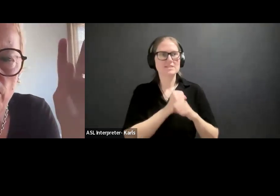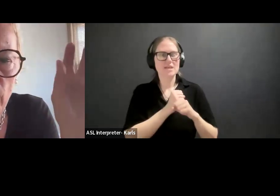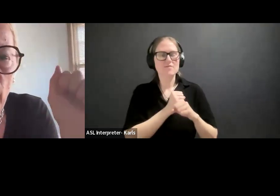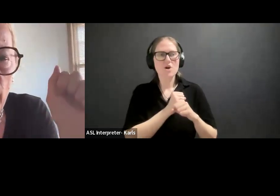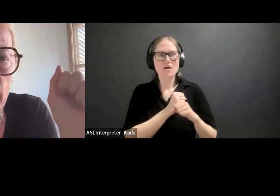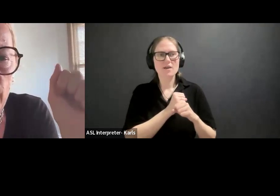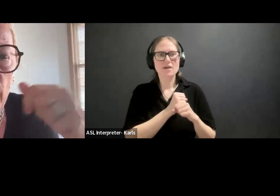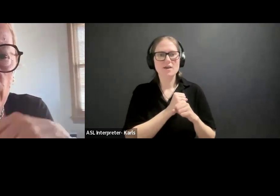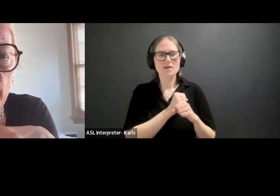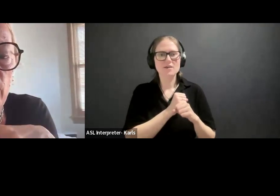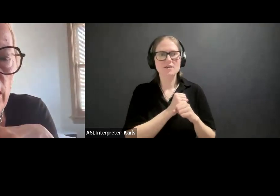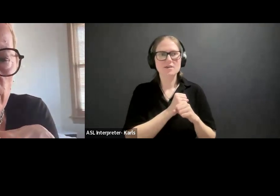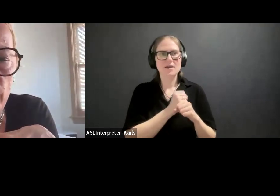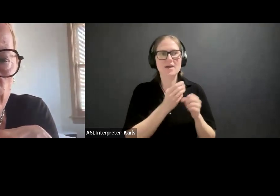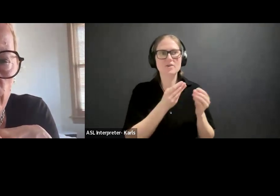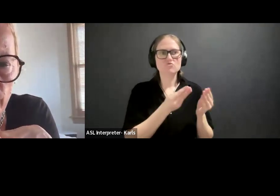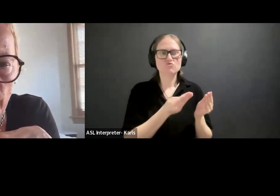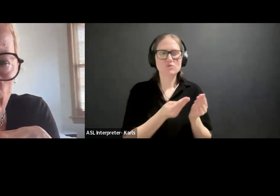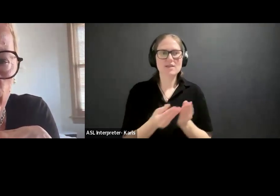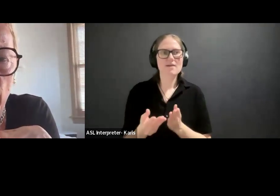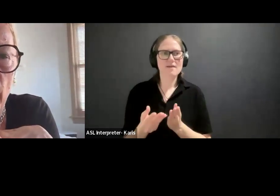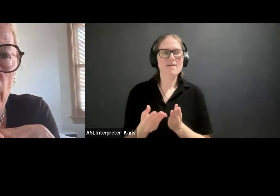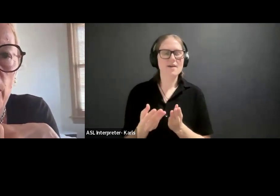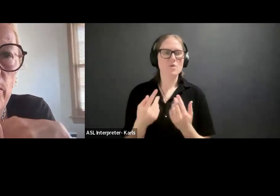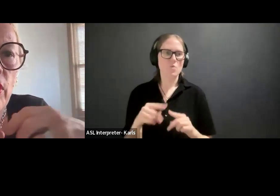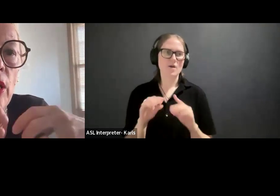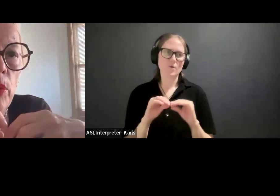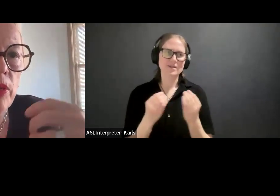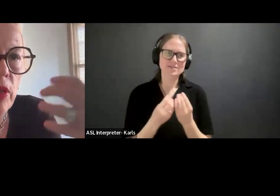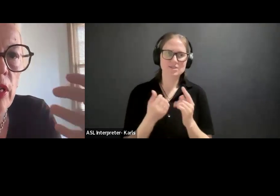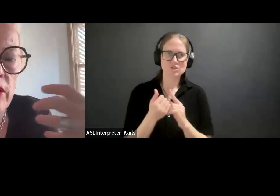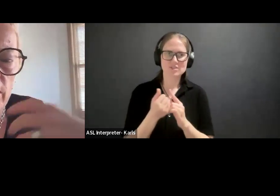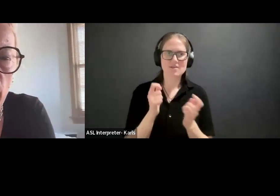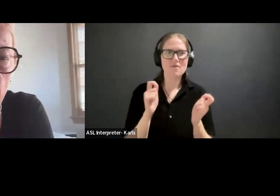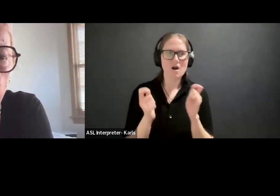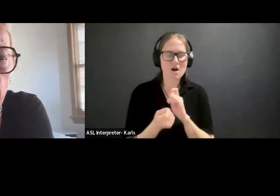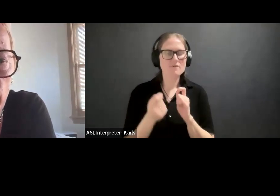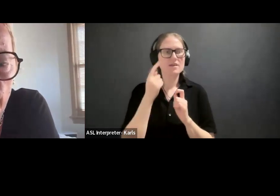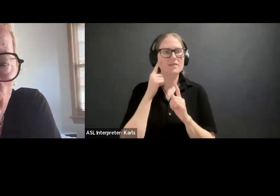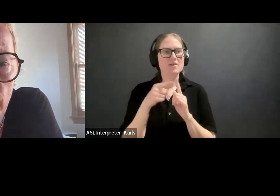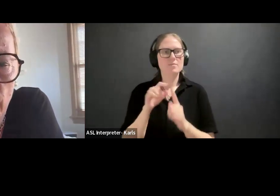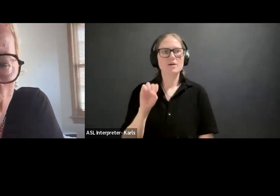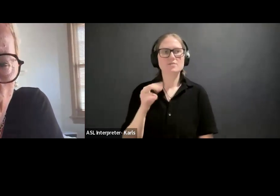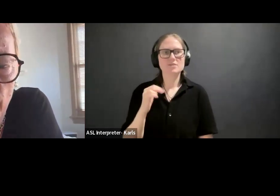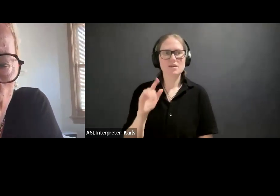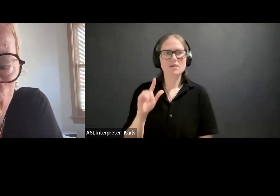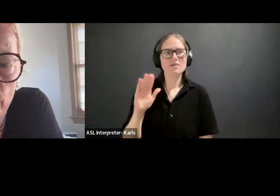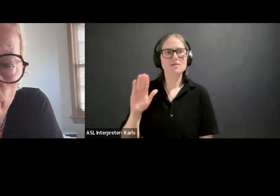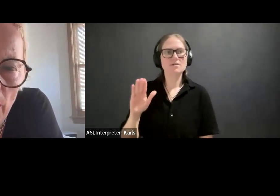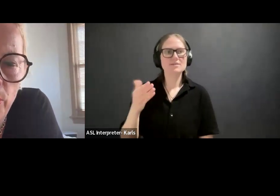relayed as organizations evolve, Um, thinking about Sahel's, um, introductory, um,